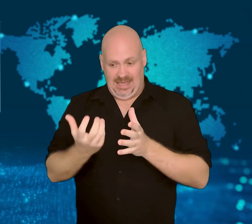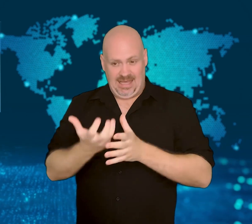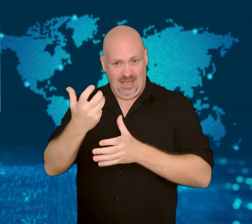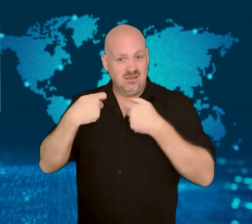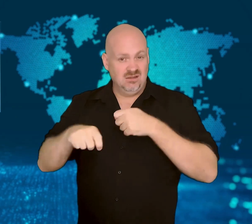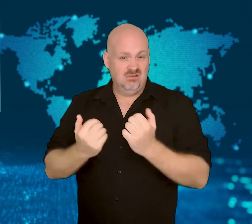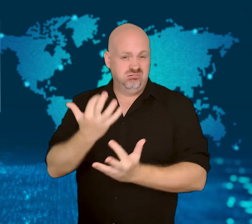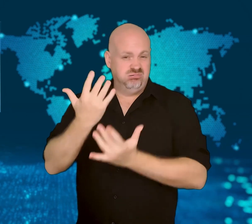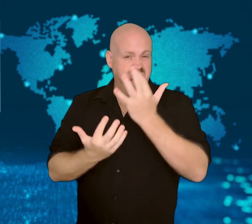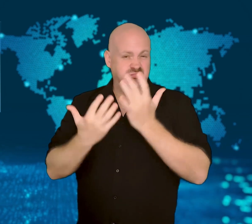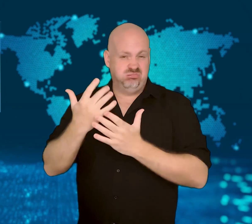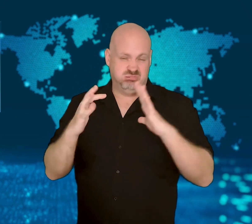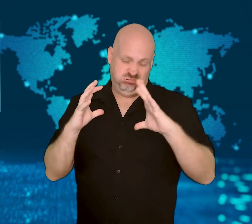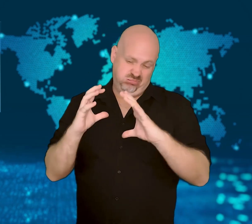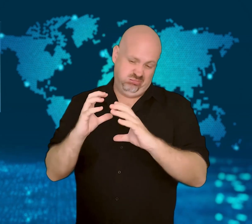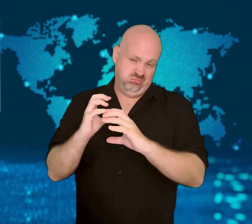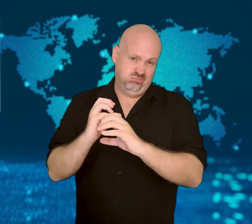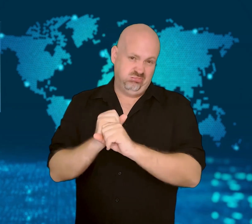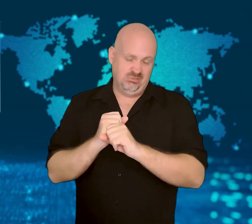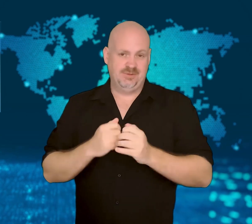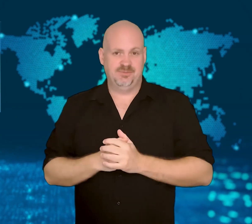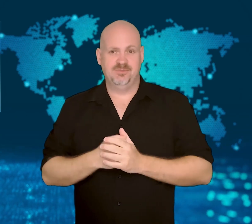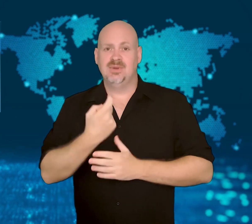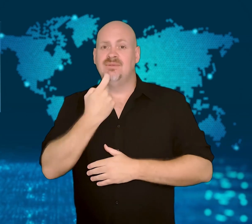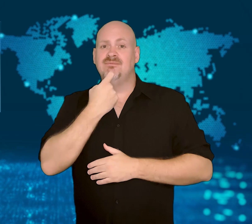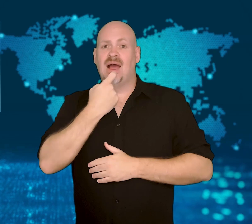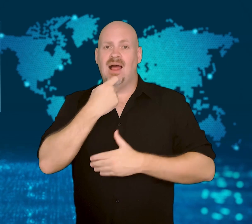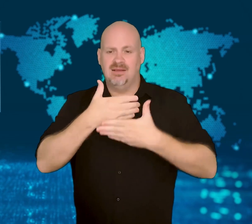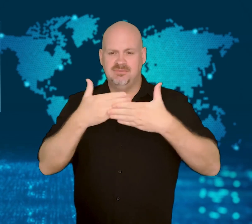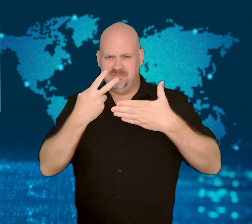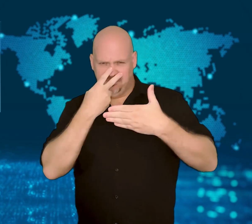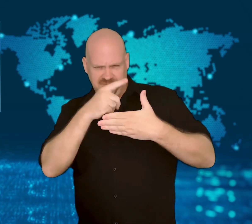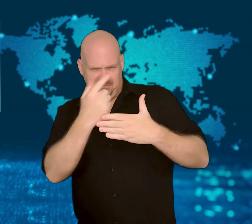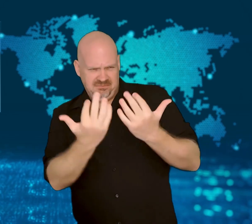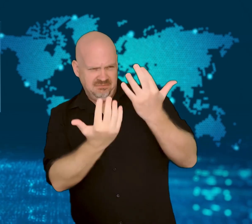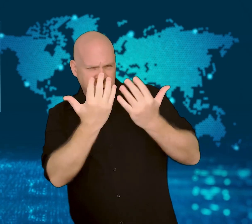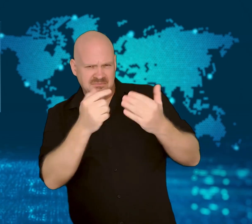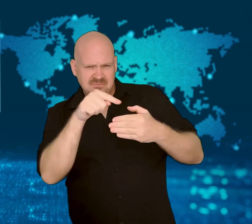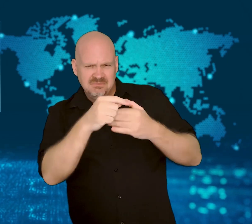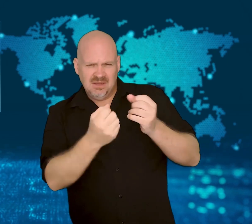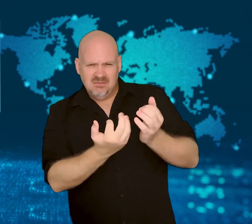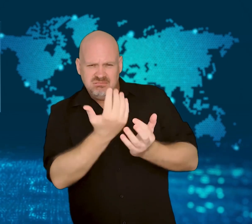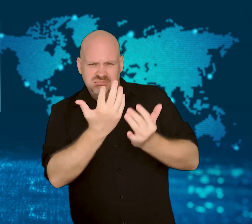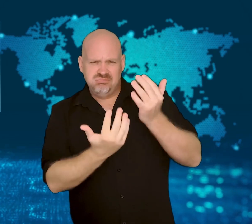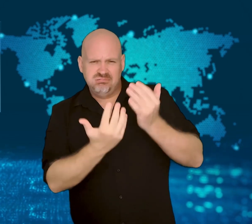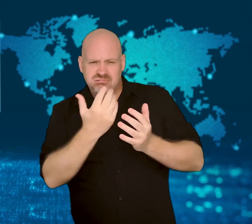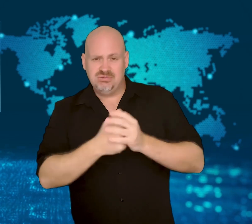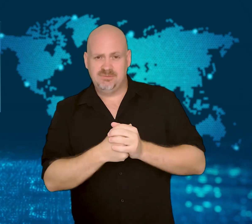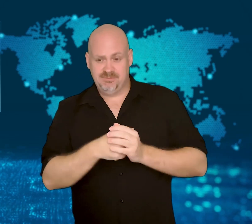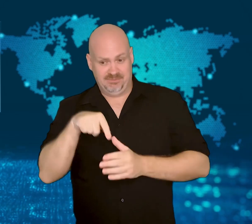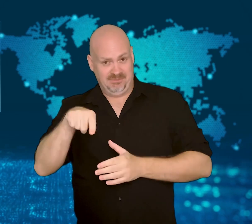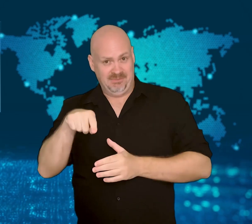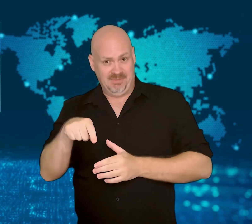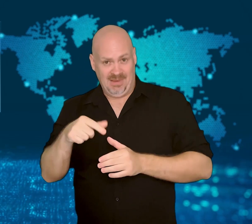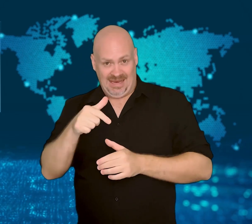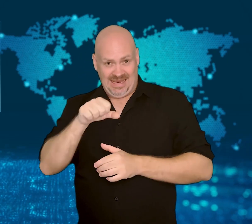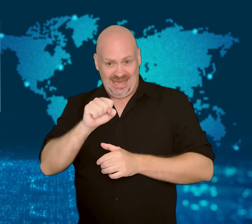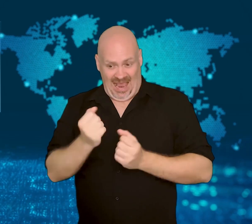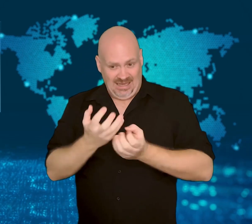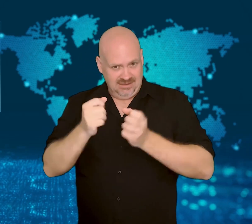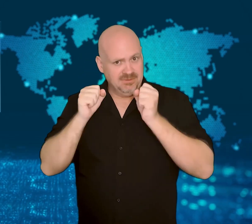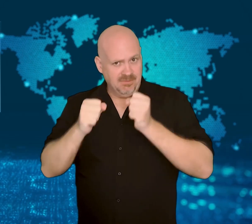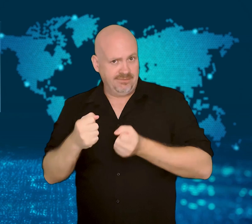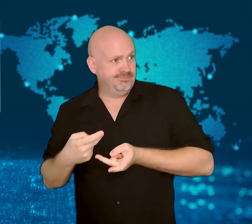People in Finland reported seeing the flames.